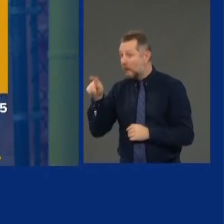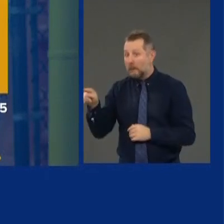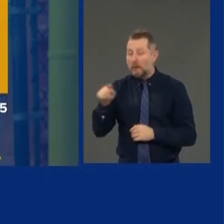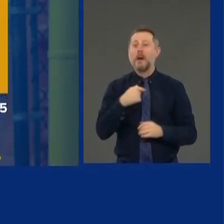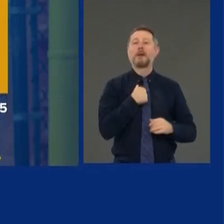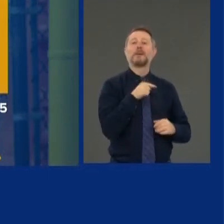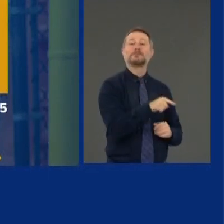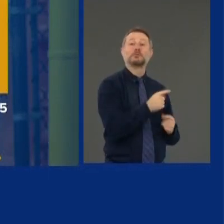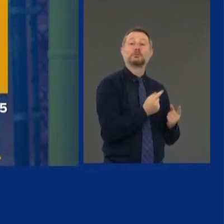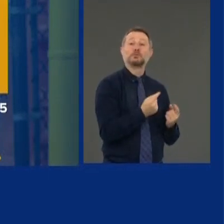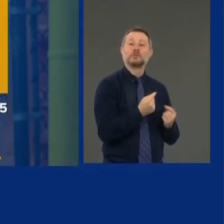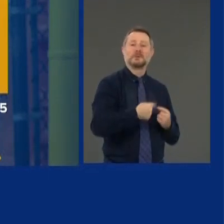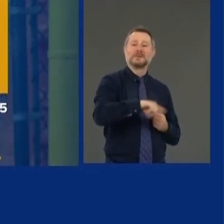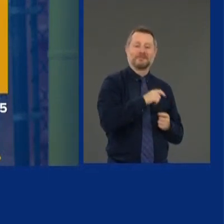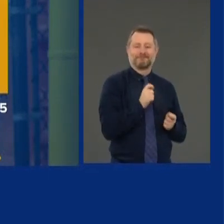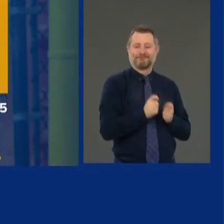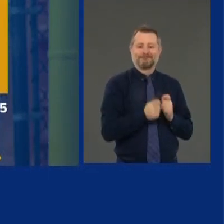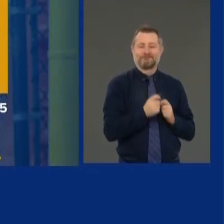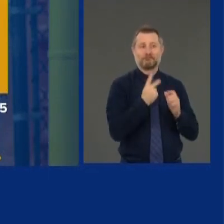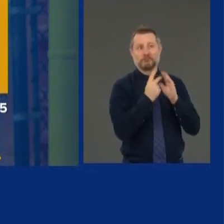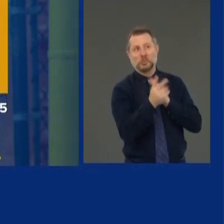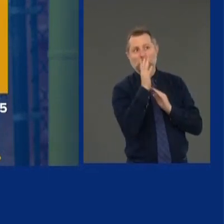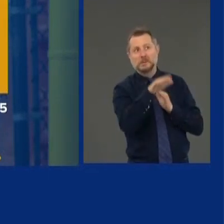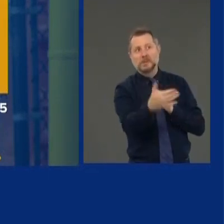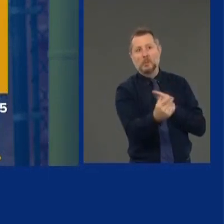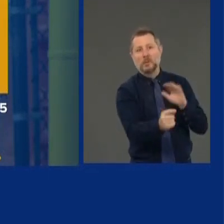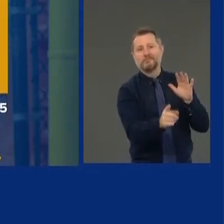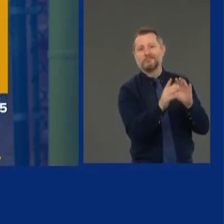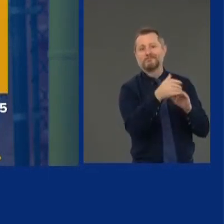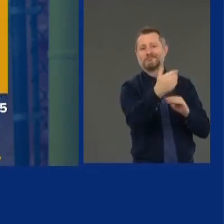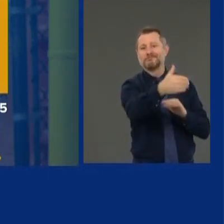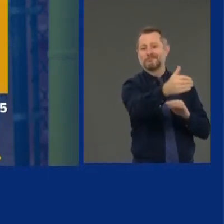THEY SEE MORE HOSPITALIZATIONS.